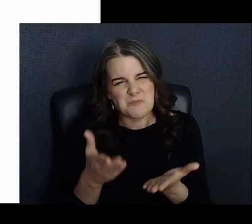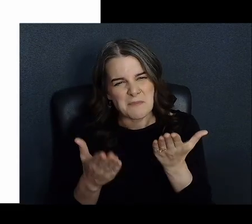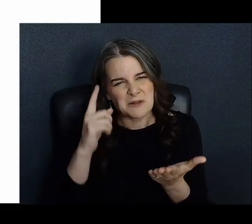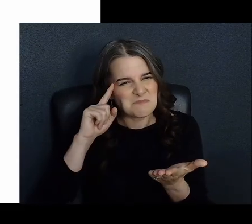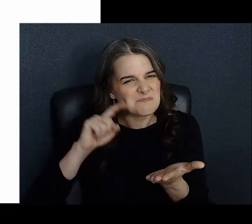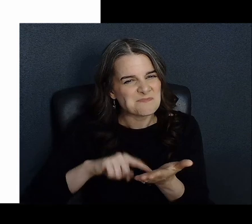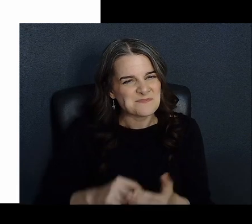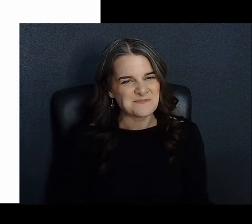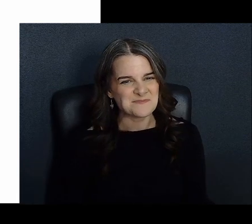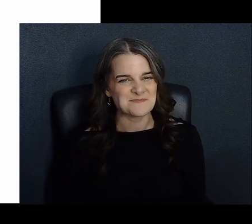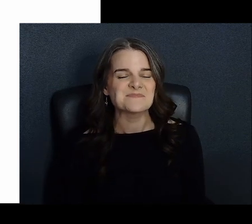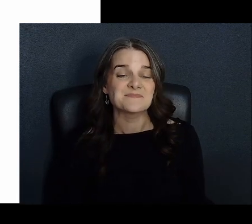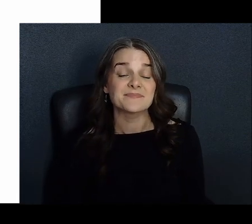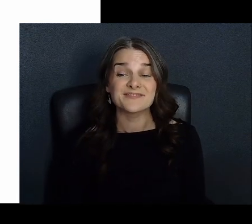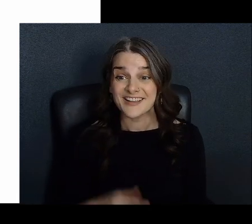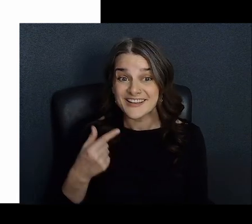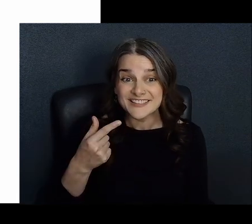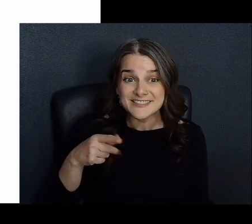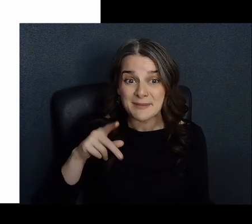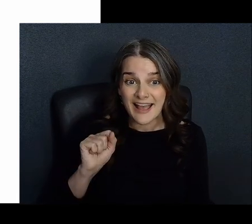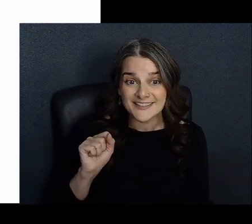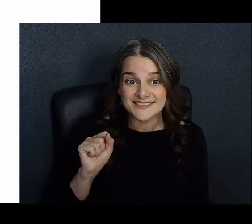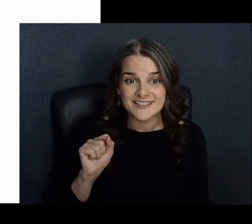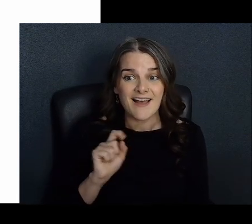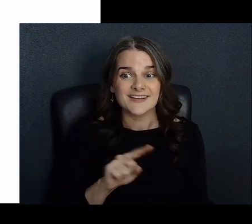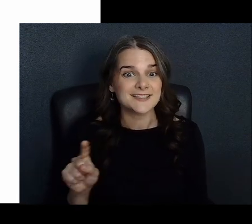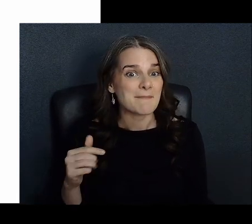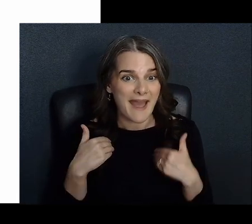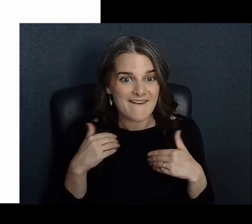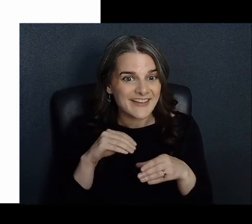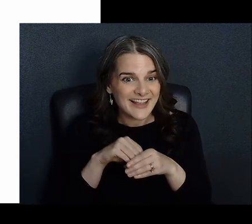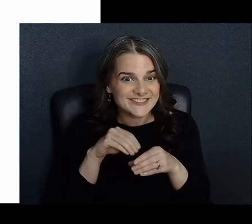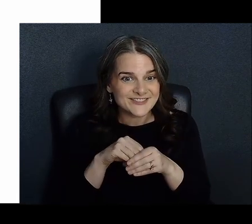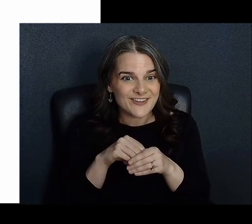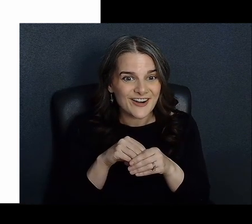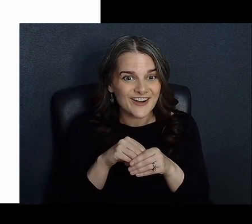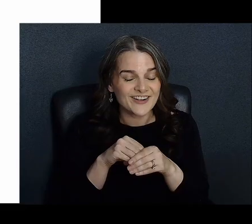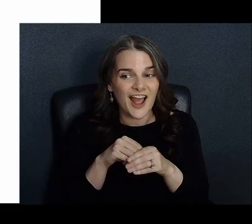GPS. Some of them do include some indoor wayfinding. I was happy to discover one day by accident when